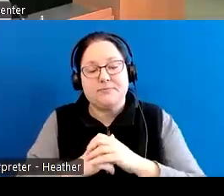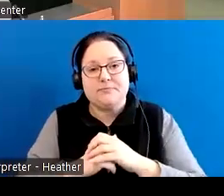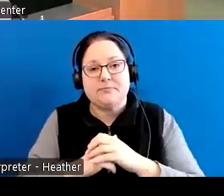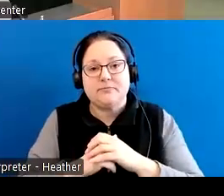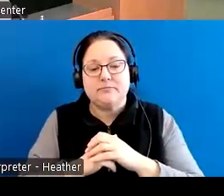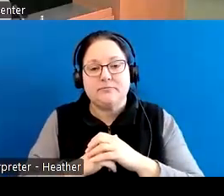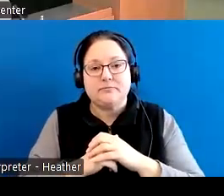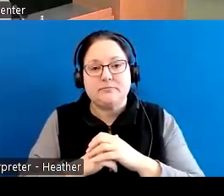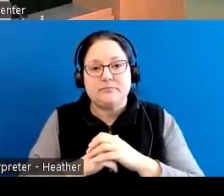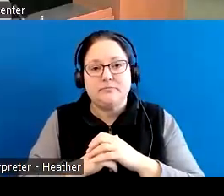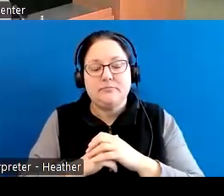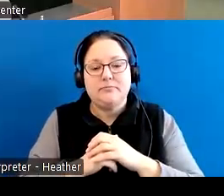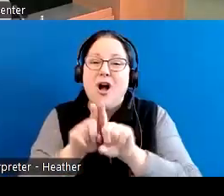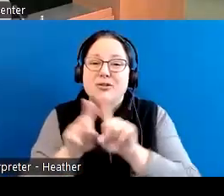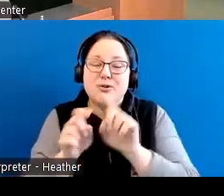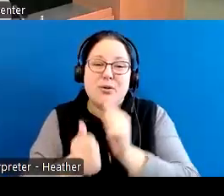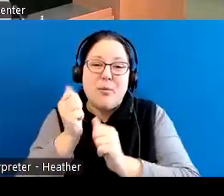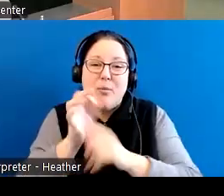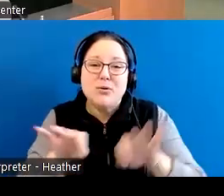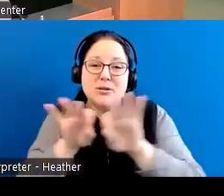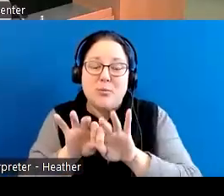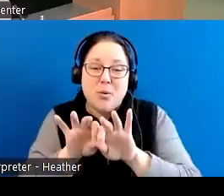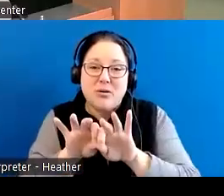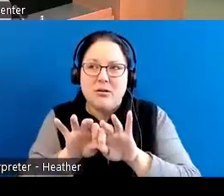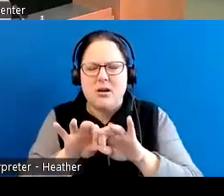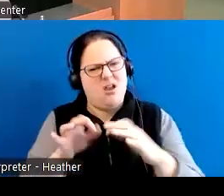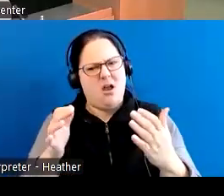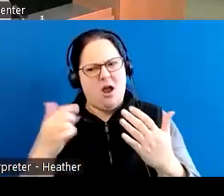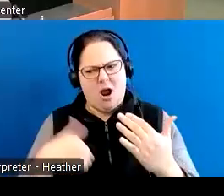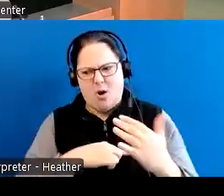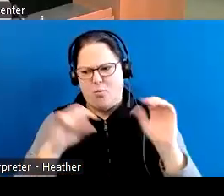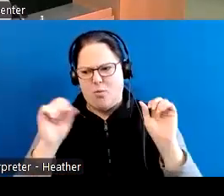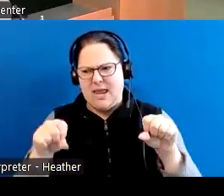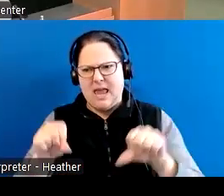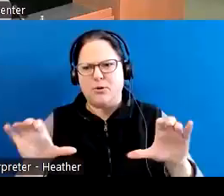most important thing that we were looking at is is this are we able to do this safely